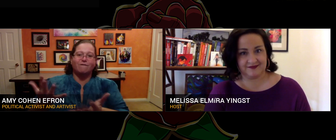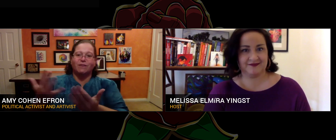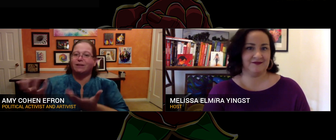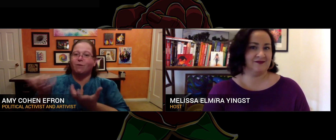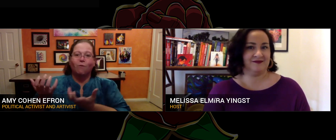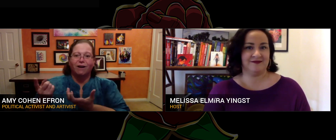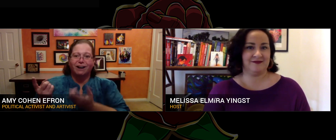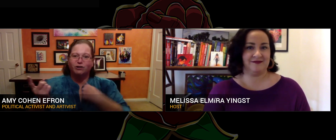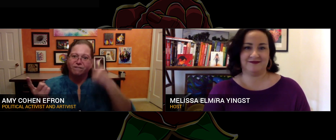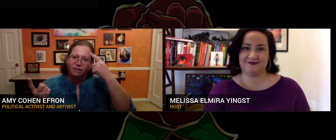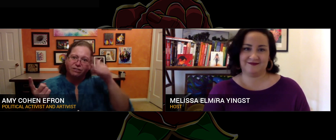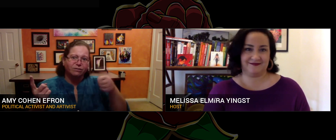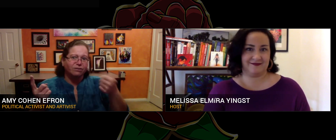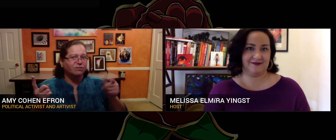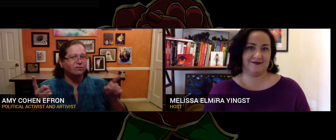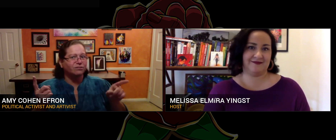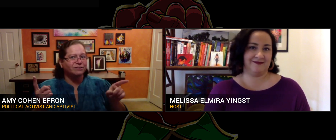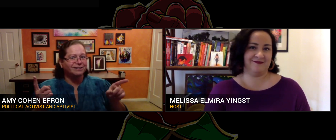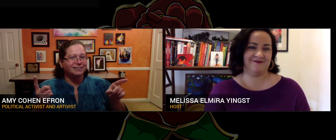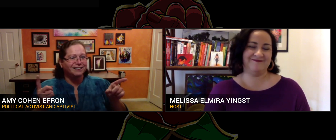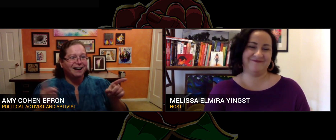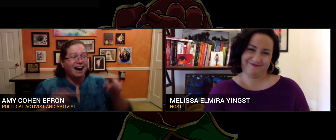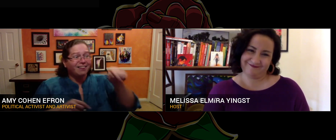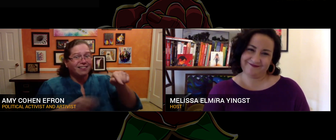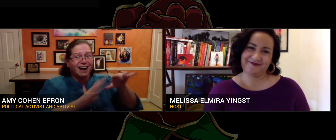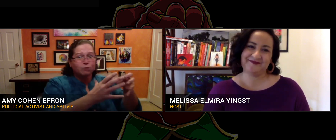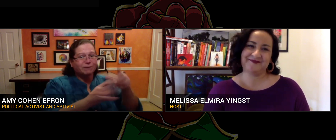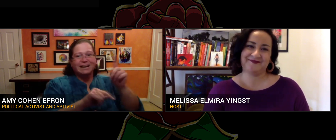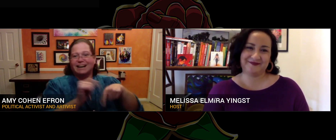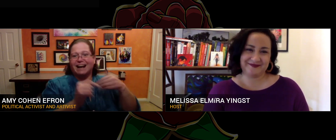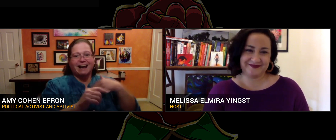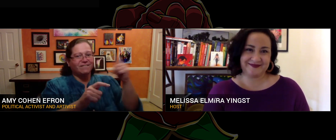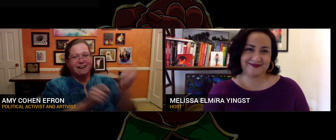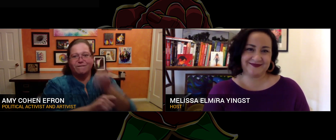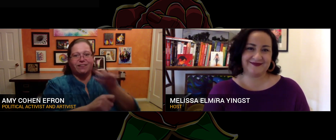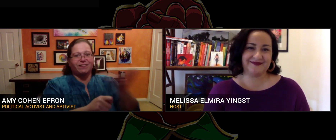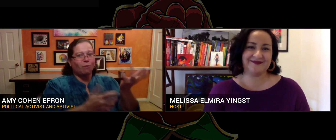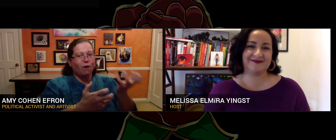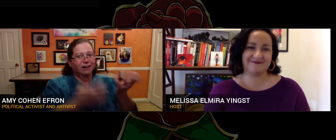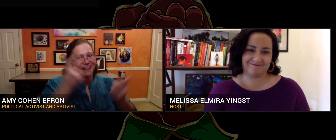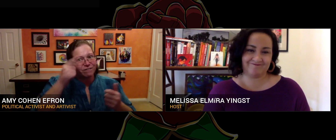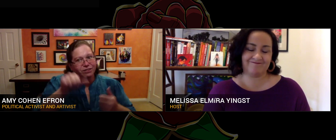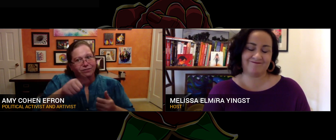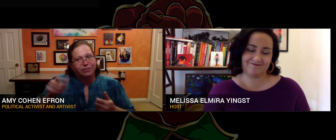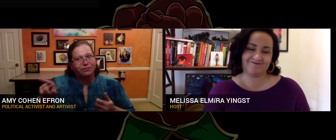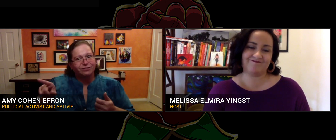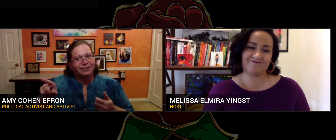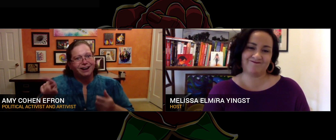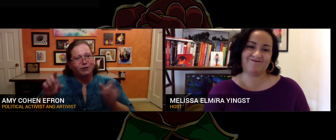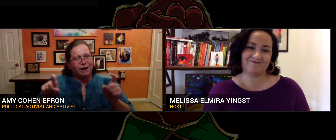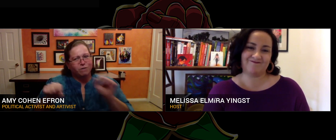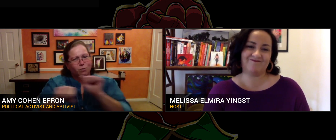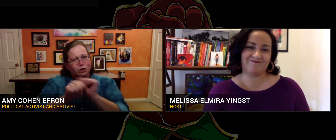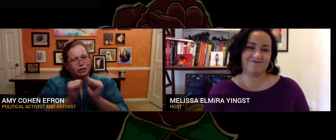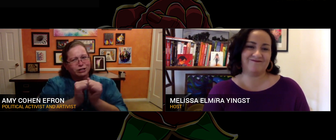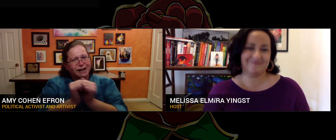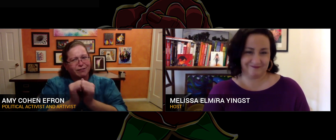everything they want, but you have to think of others. That group can't have everything they want and for others.